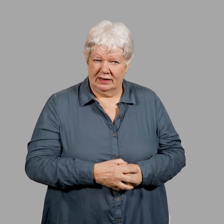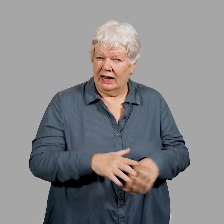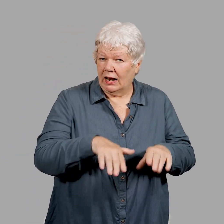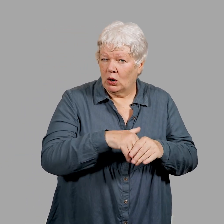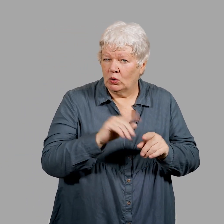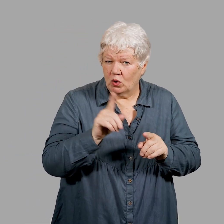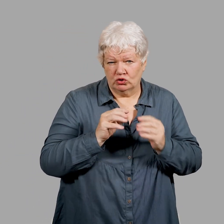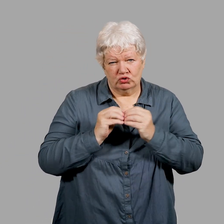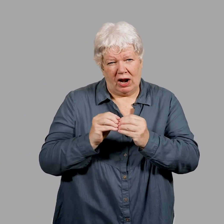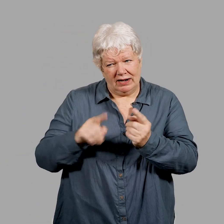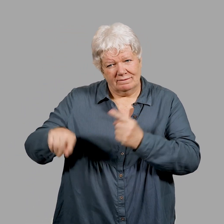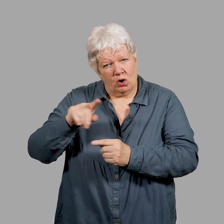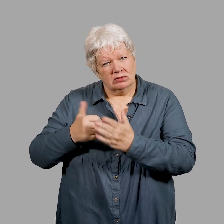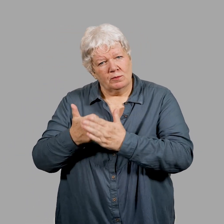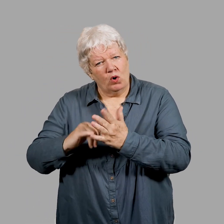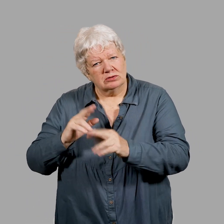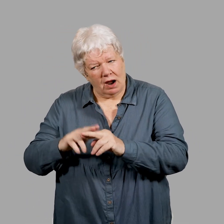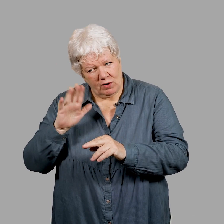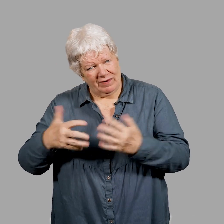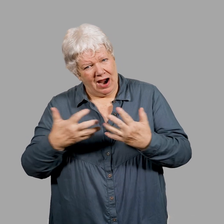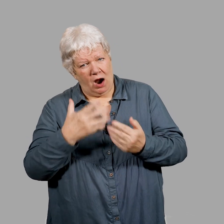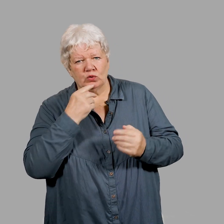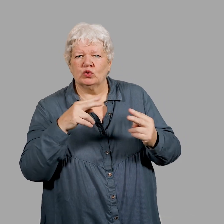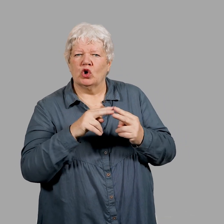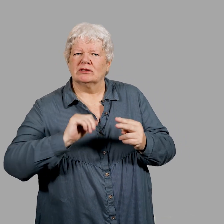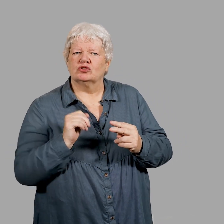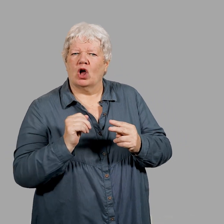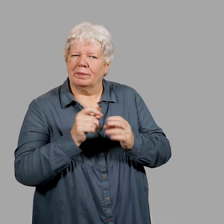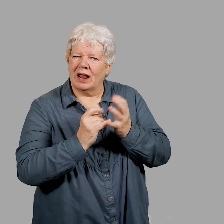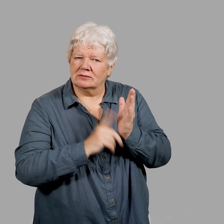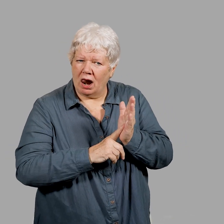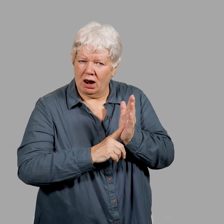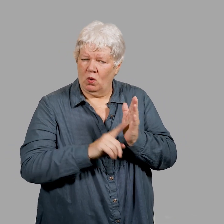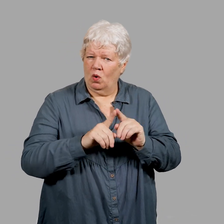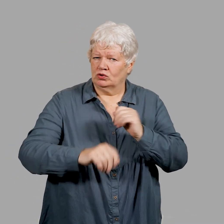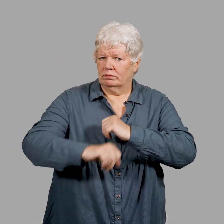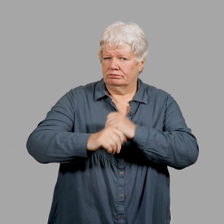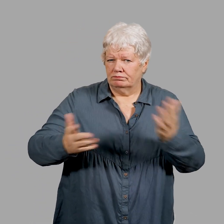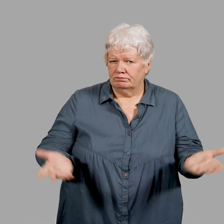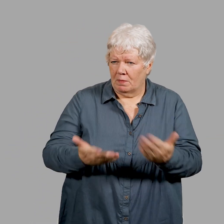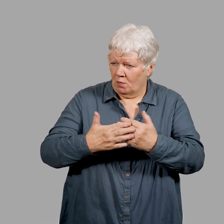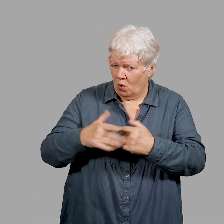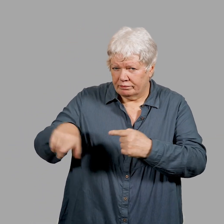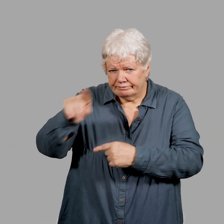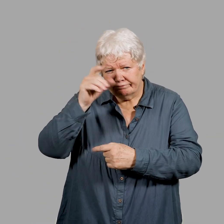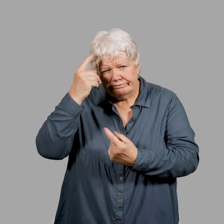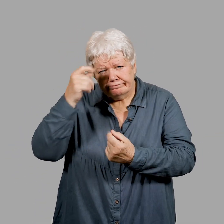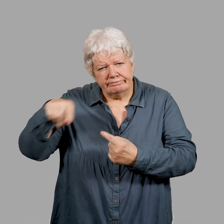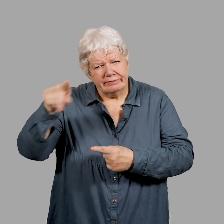Include training for support staff around the use of this. Increase promotion of Contact Scotland BSL